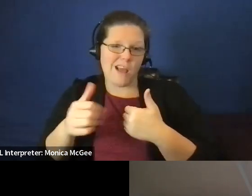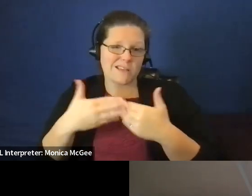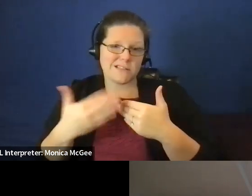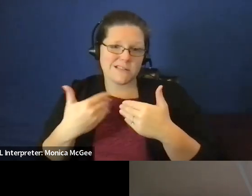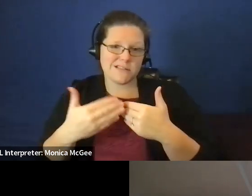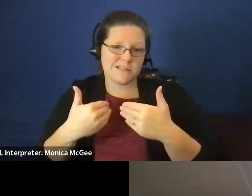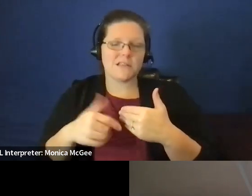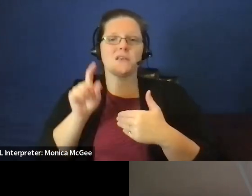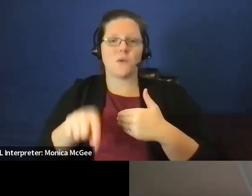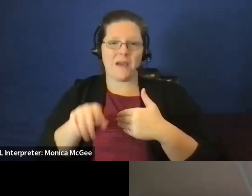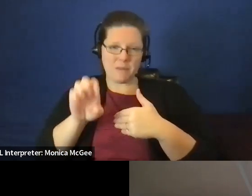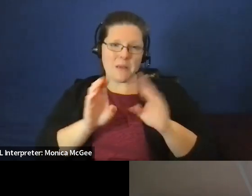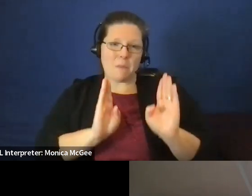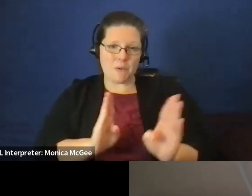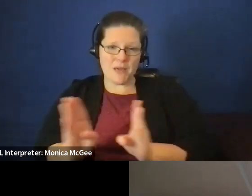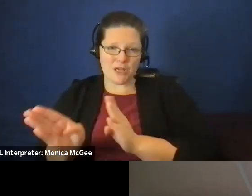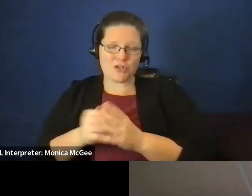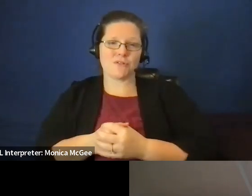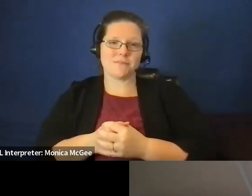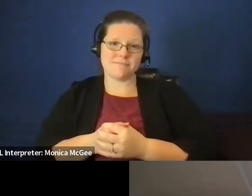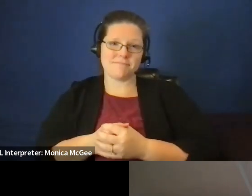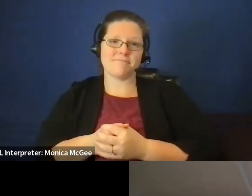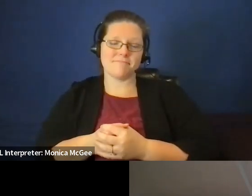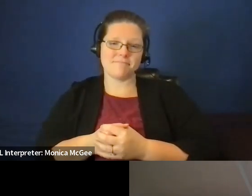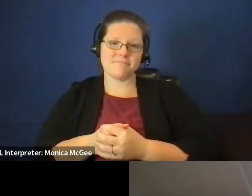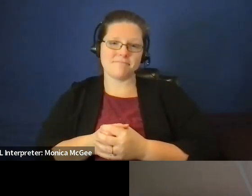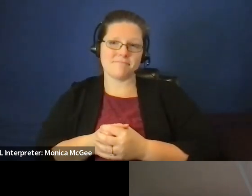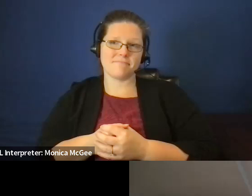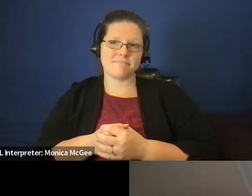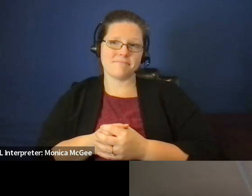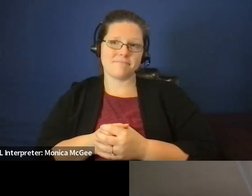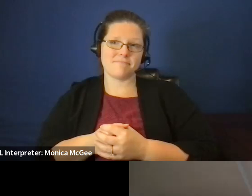institutionalization if at all possible and help with that transition, and it